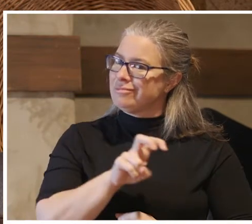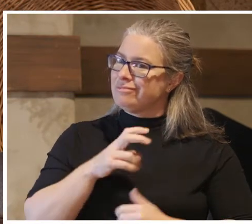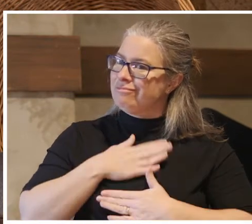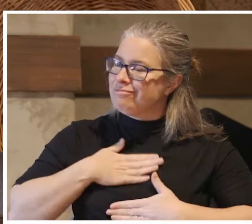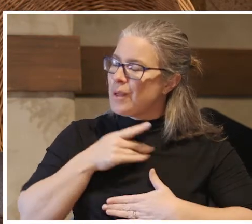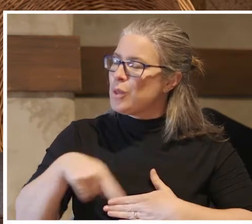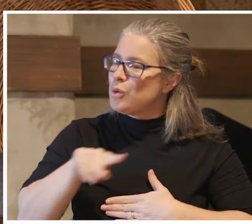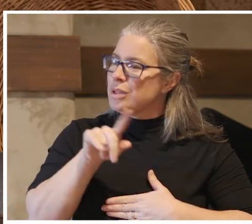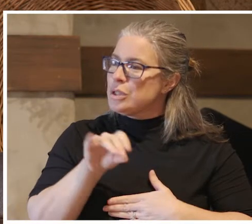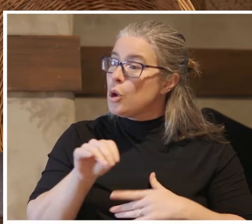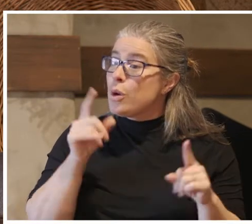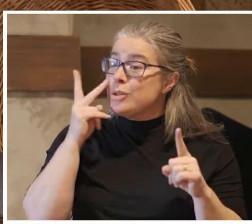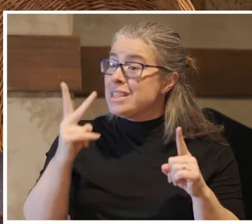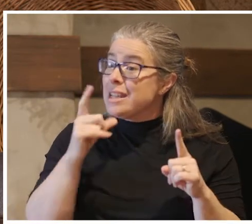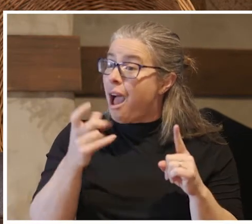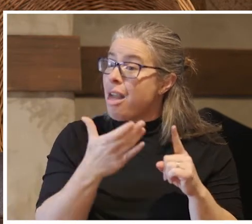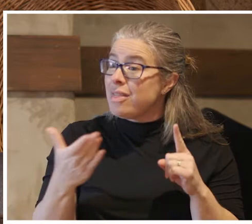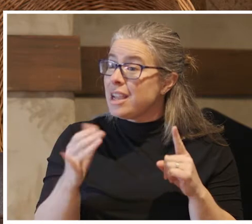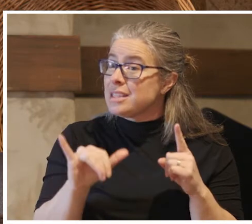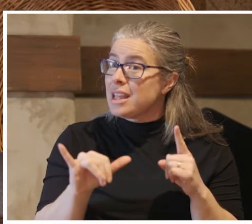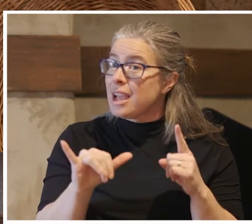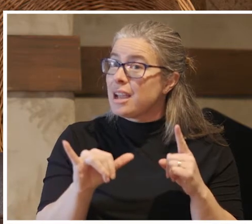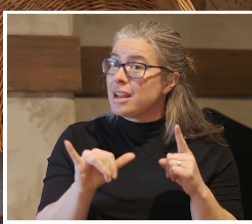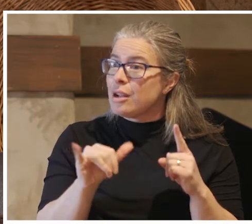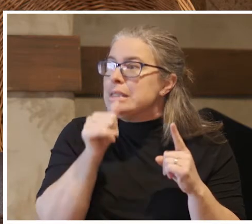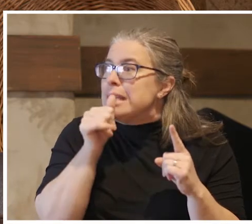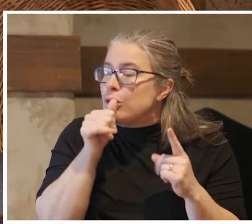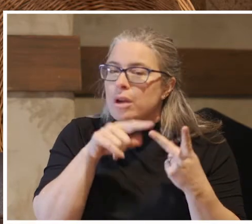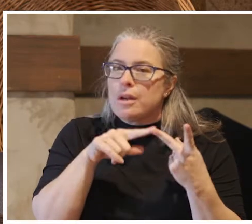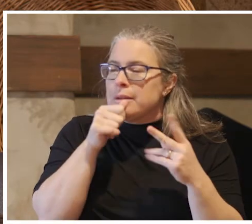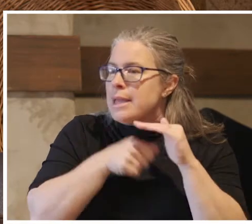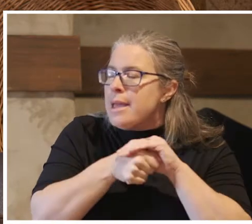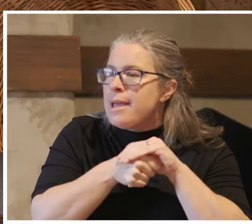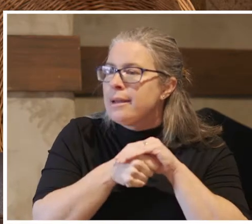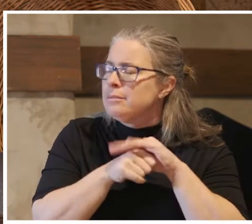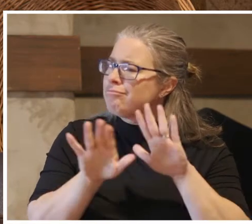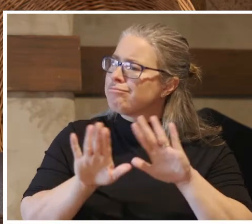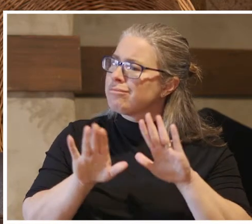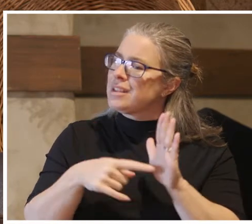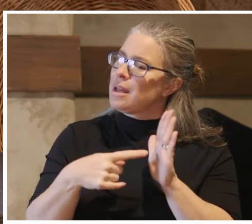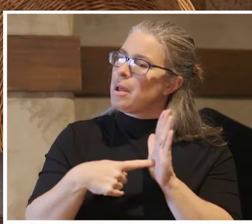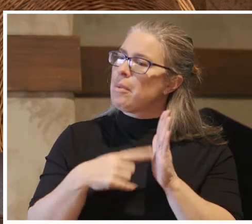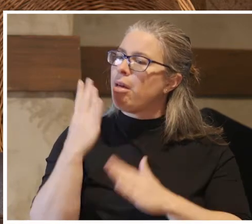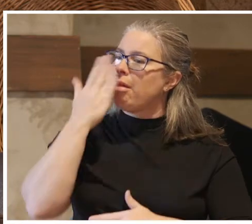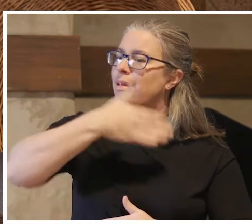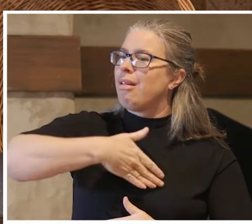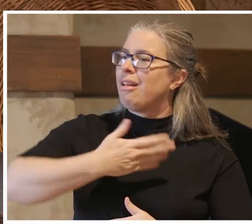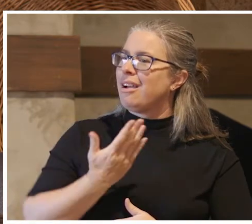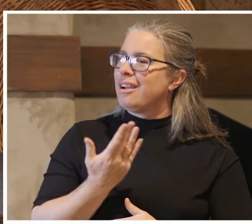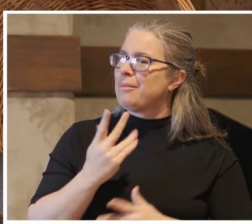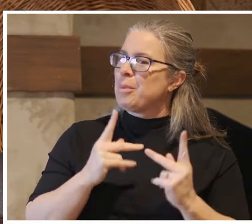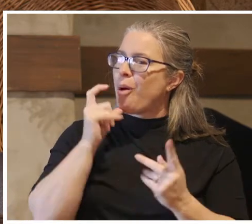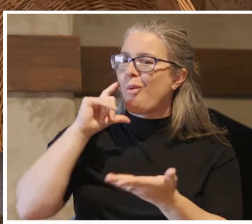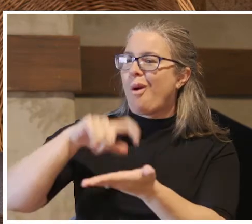the things that you see aren't necessarily things that are secret or hidden. They just sometimes go unnoticed by people.